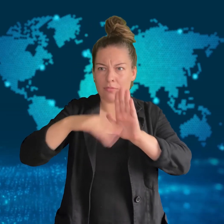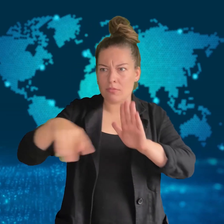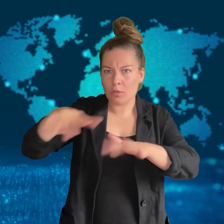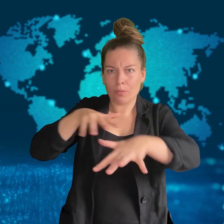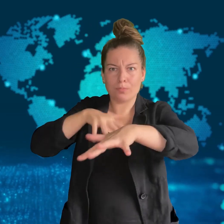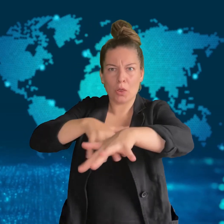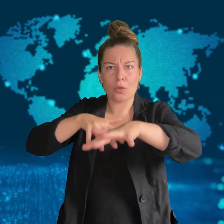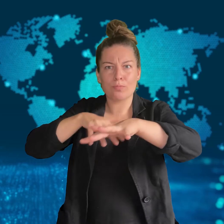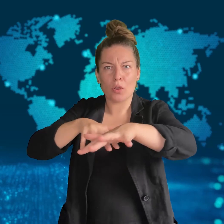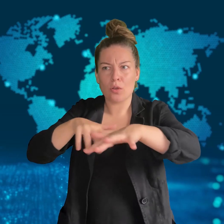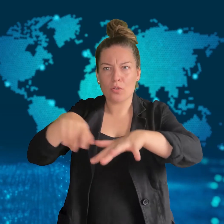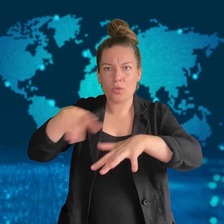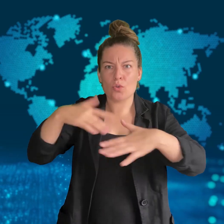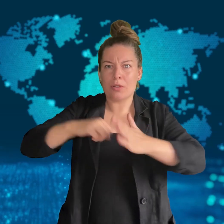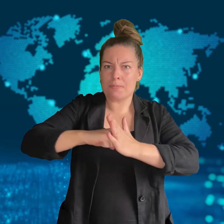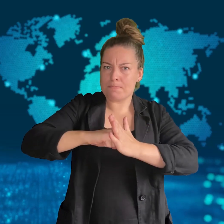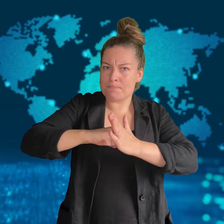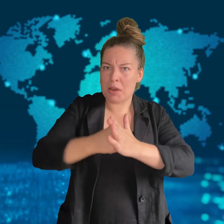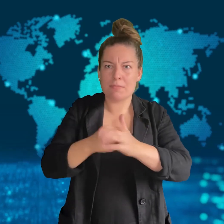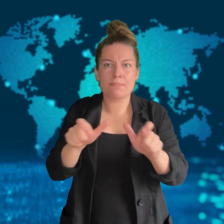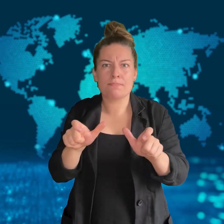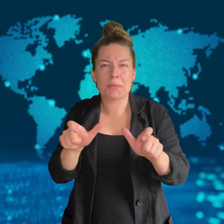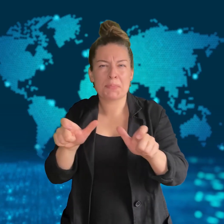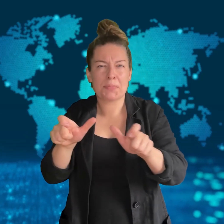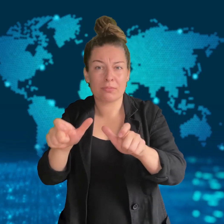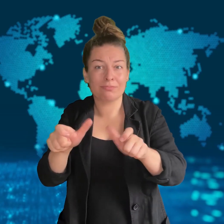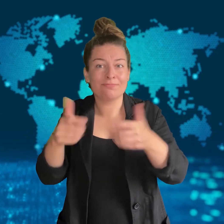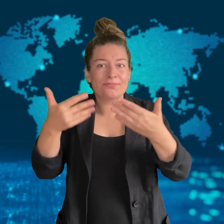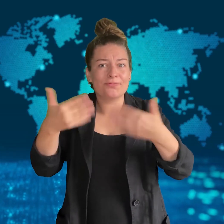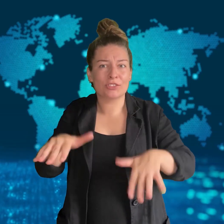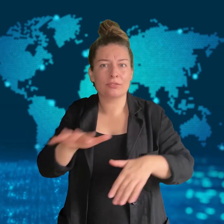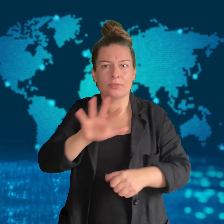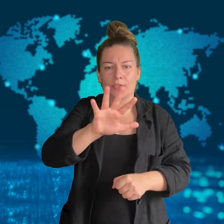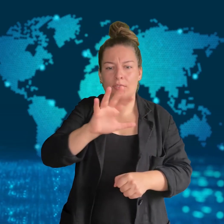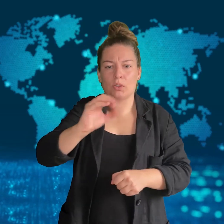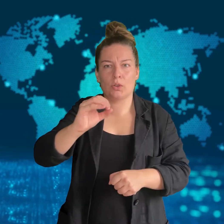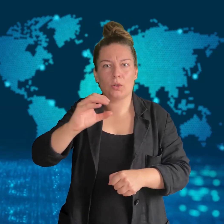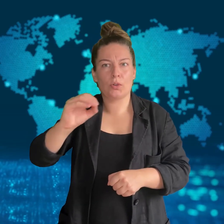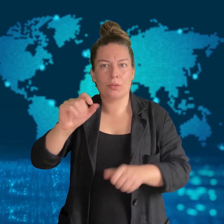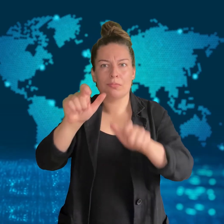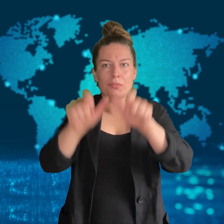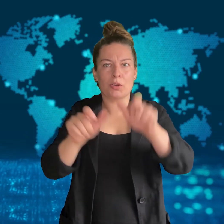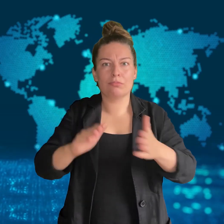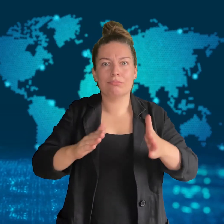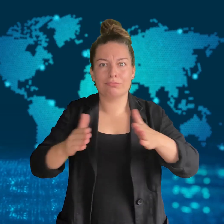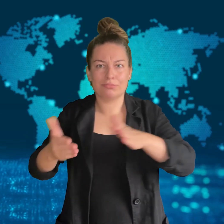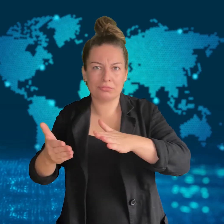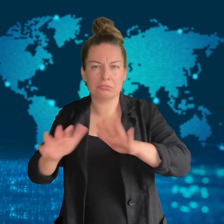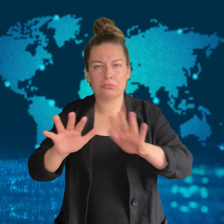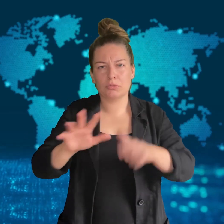when the government cracked down on the protests.